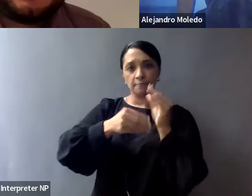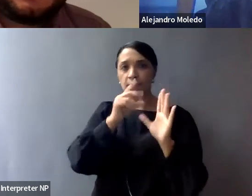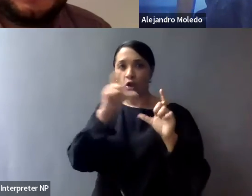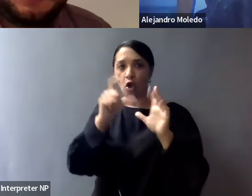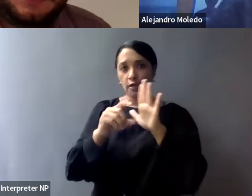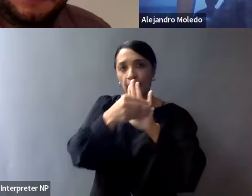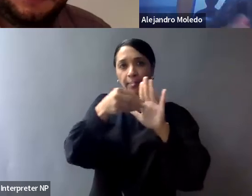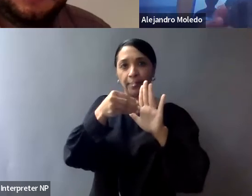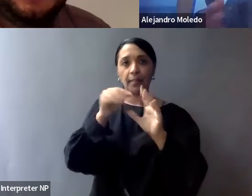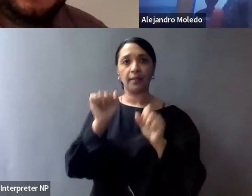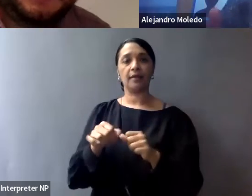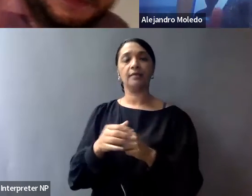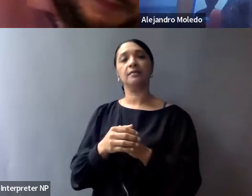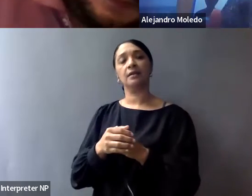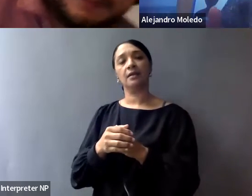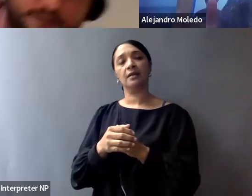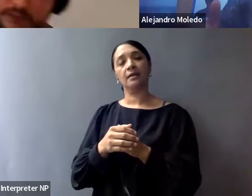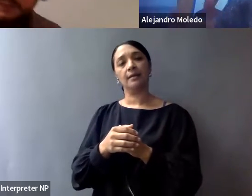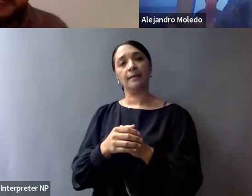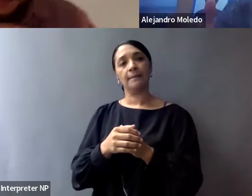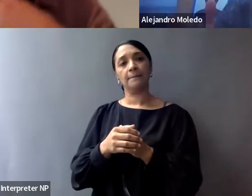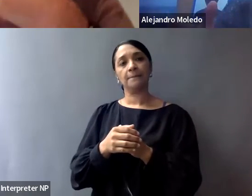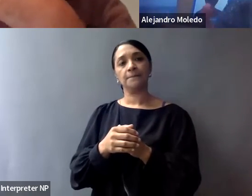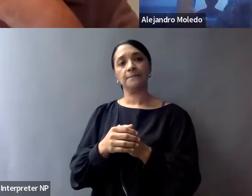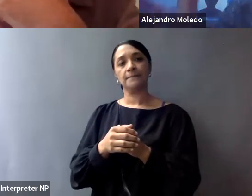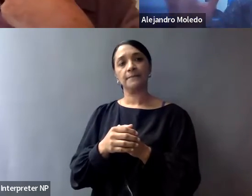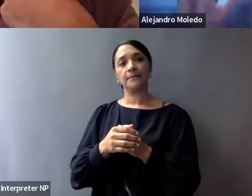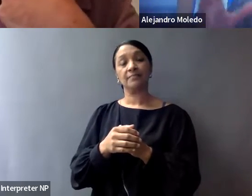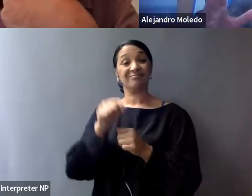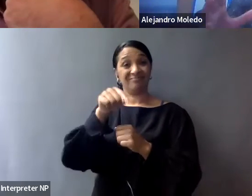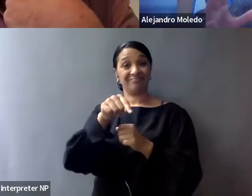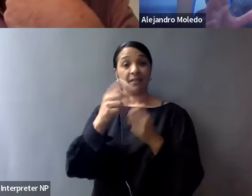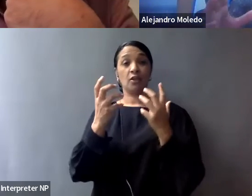And, in a way, the fact that this directive is harmonising...